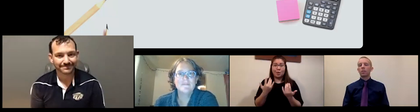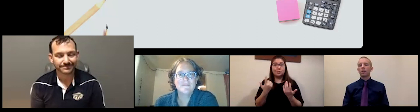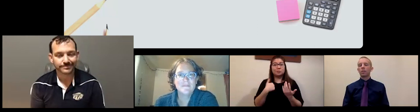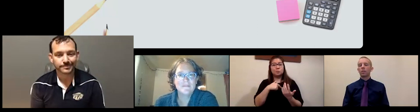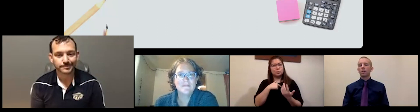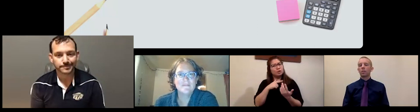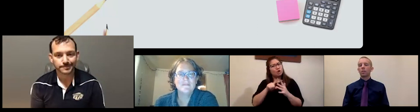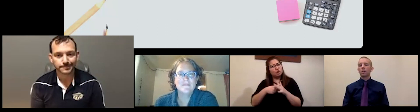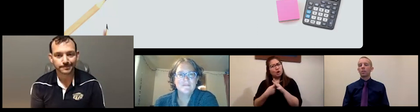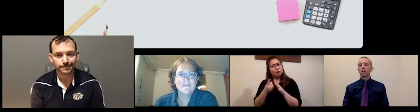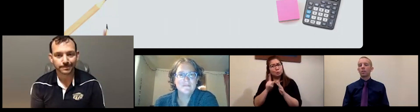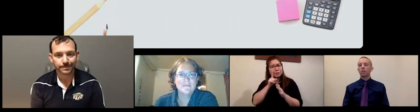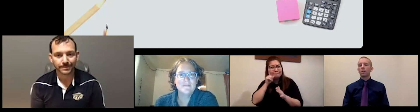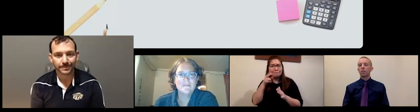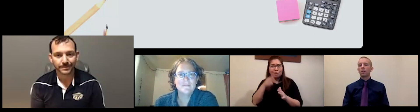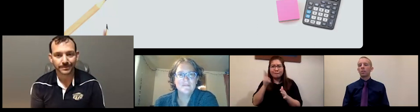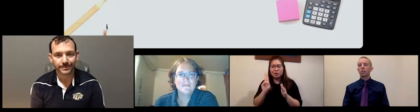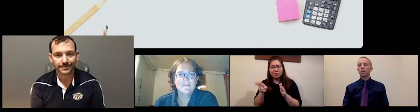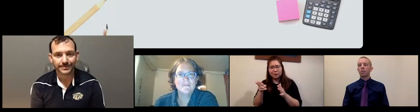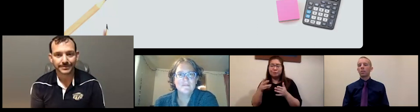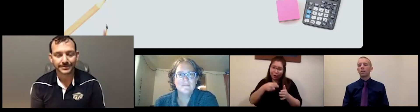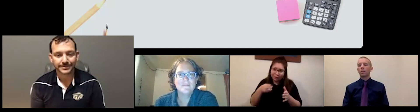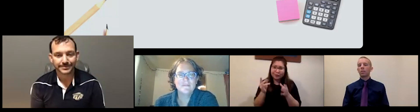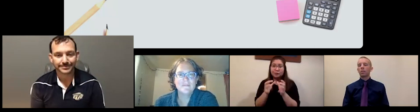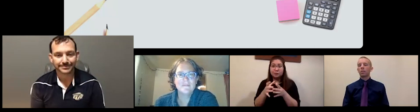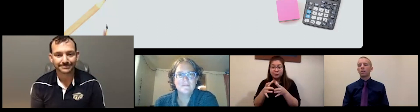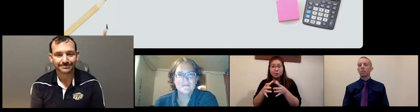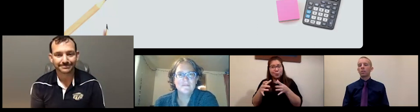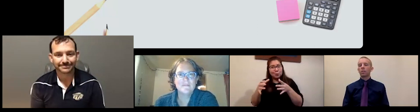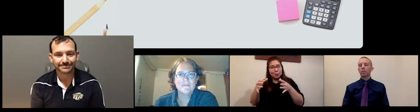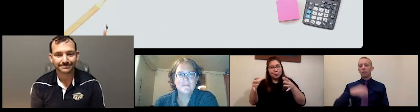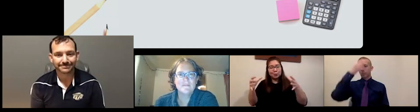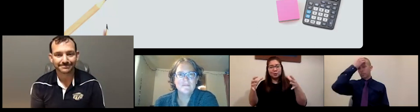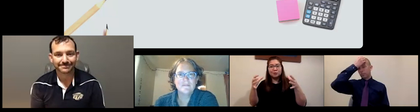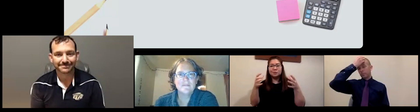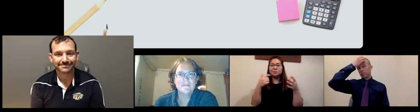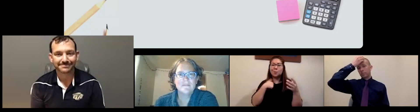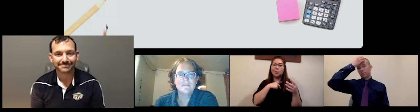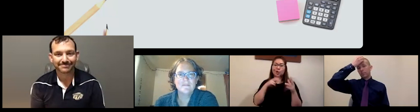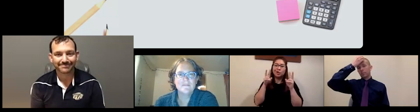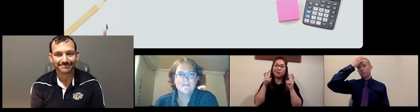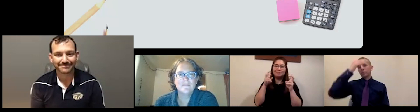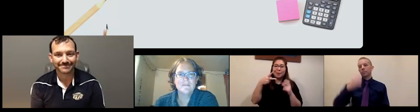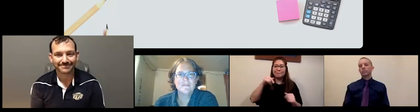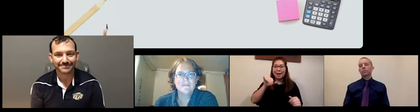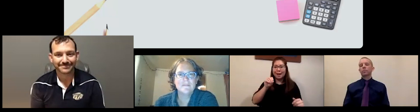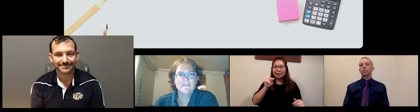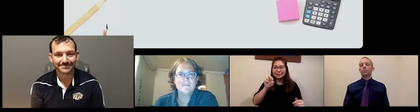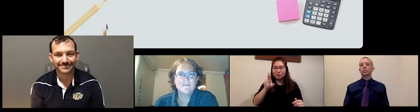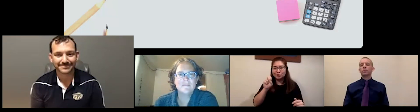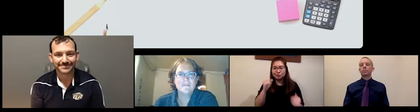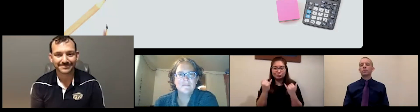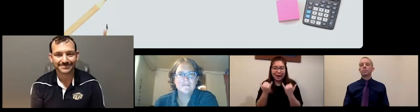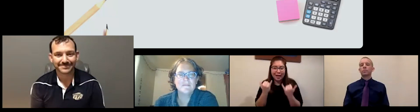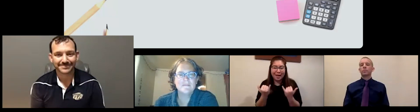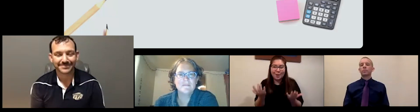We are starting to expand as deaf and hard of hearing in the field and we’re the pioneers right now,